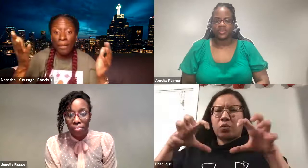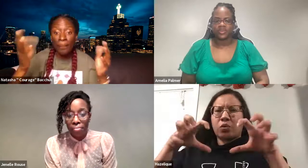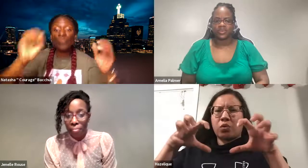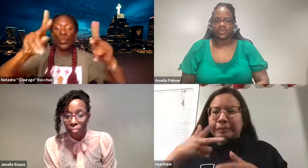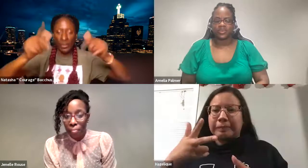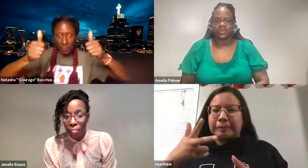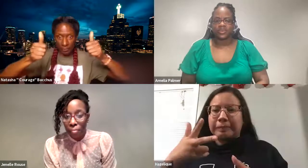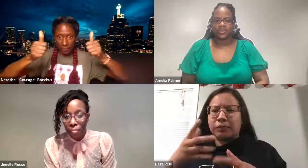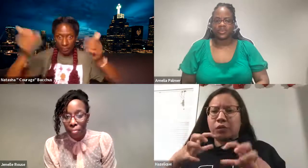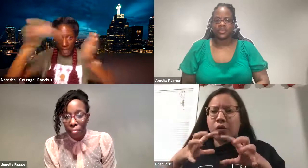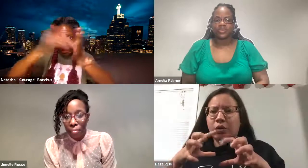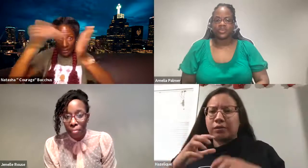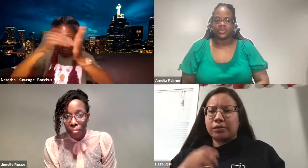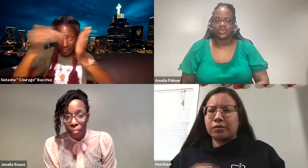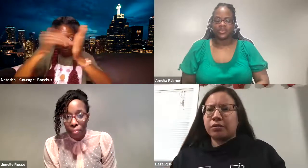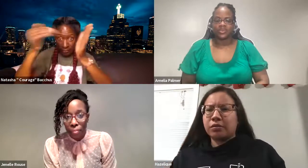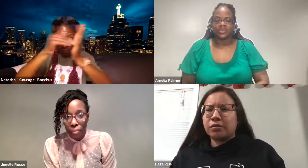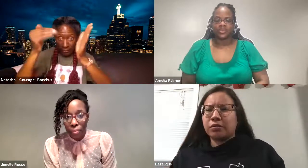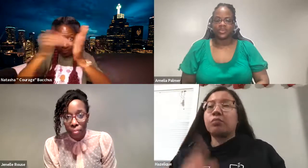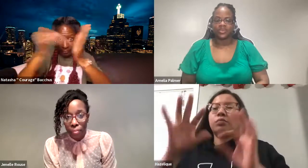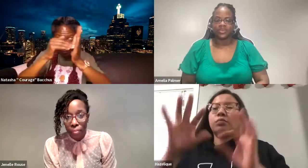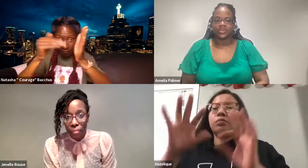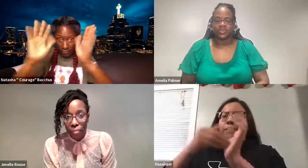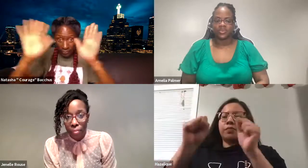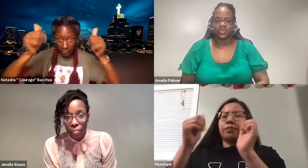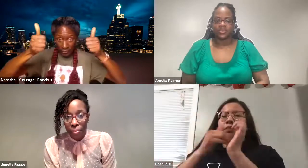sorry it's freezing on my end - would you like me to repeat it?